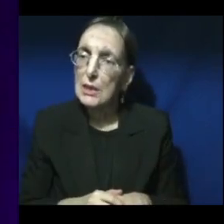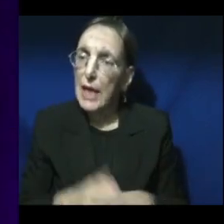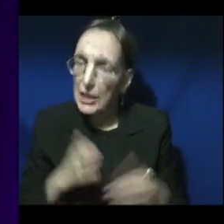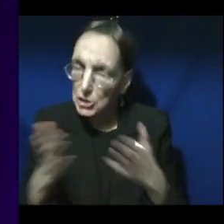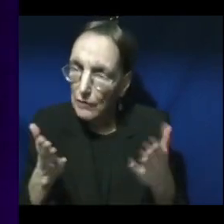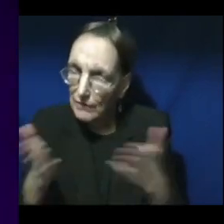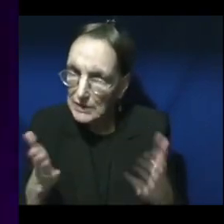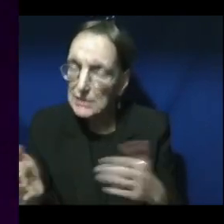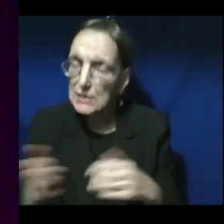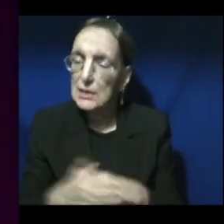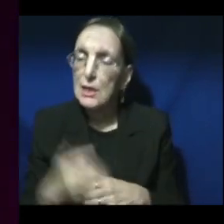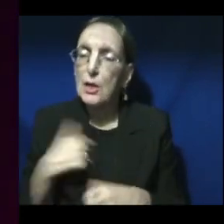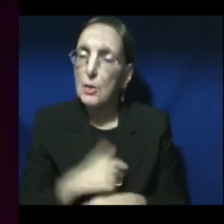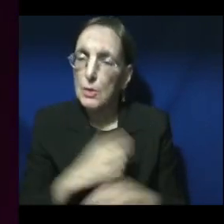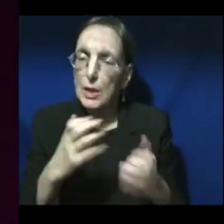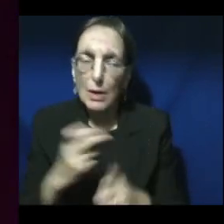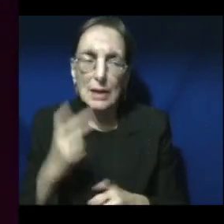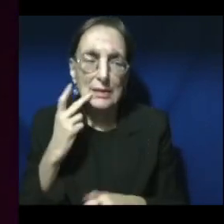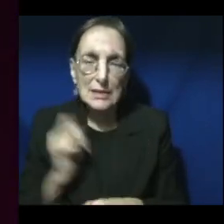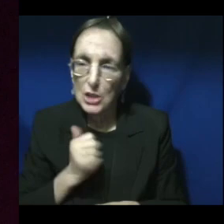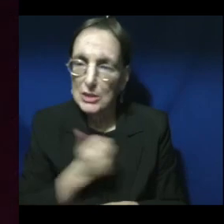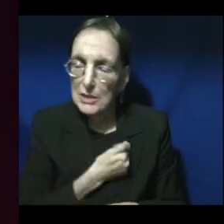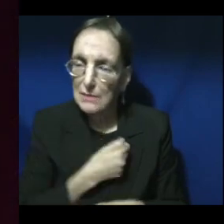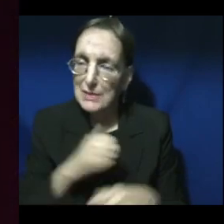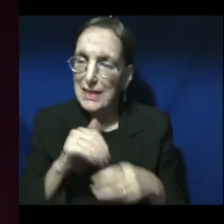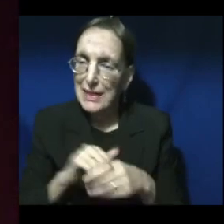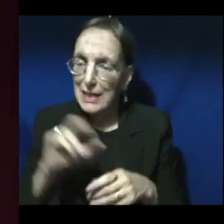want to see ourselves as in shape. We better go exercise once in a while. We want to see ourselves